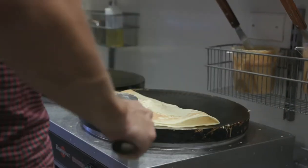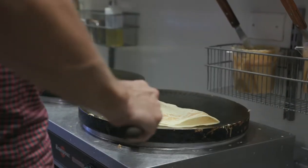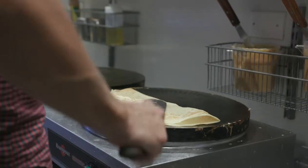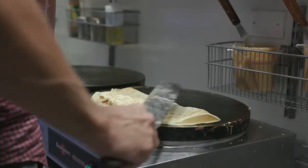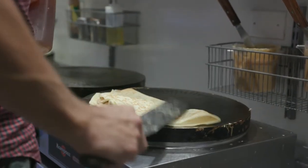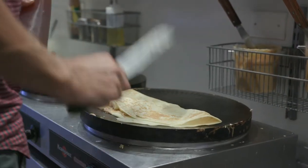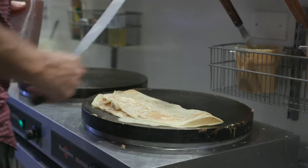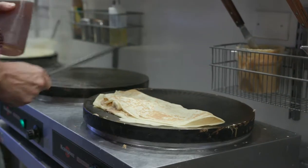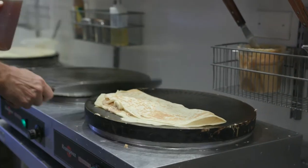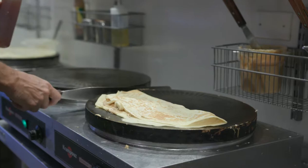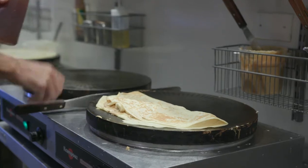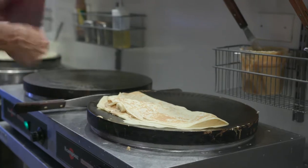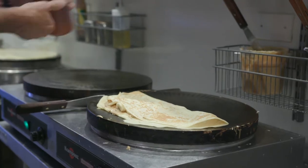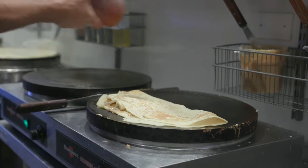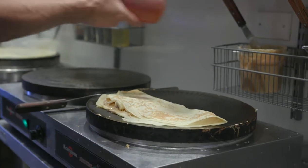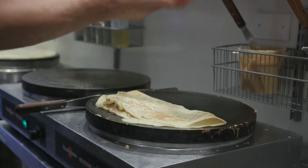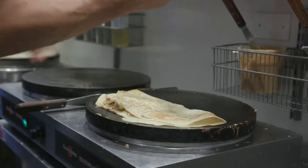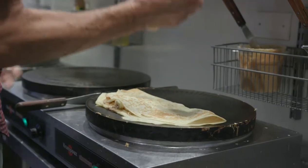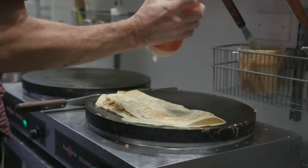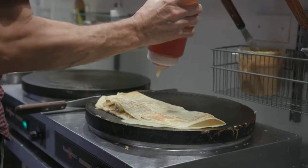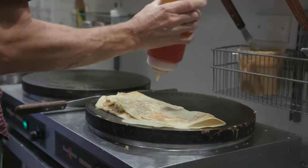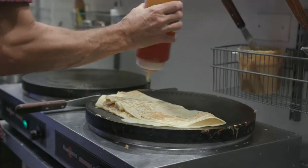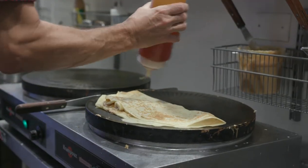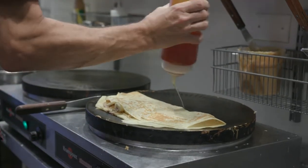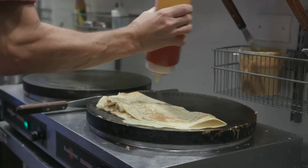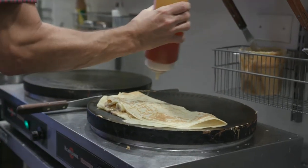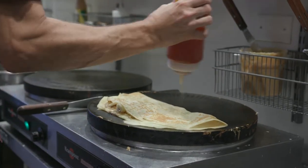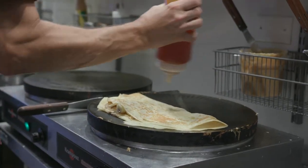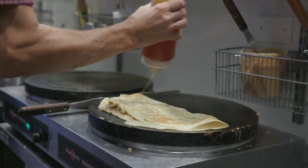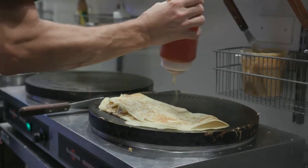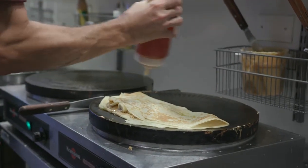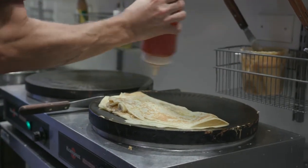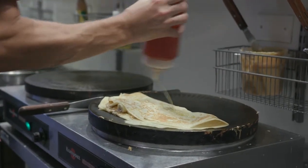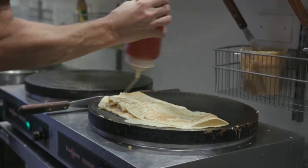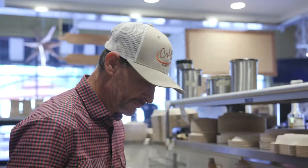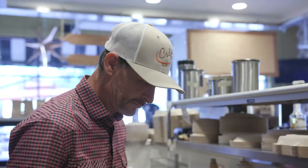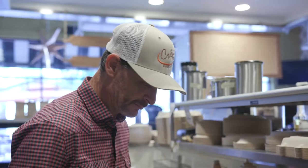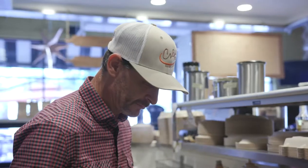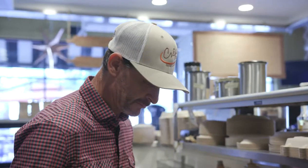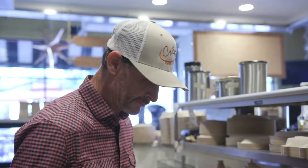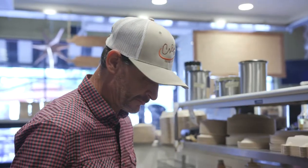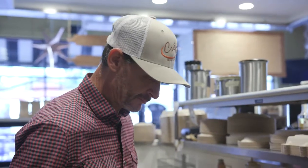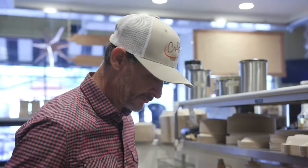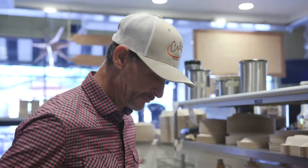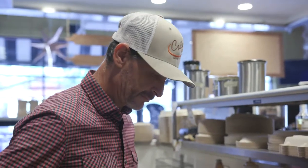[Narrator] Crepe Crazy is a favorite in Austin's crowded food scene. The restaurant was started by Vladimir Giterman